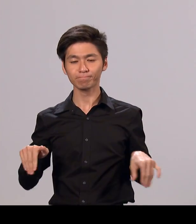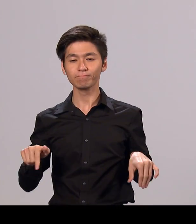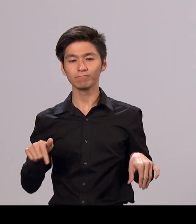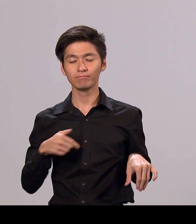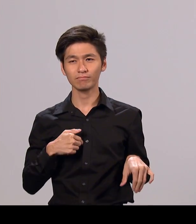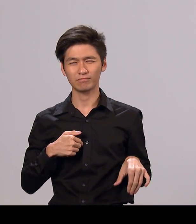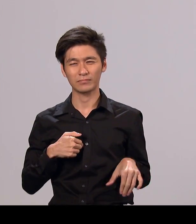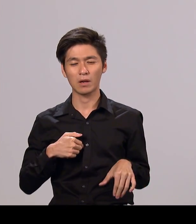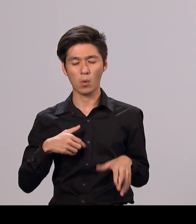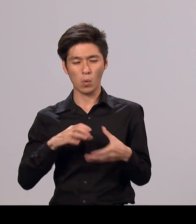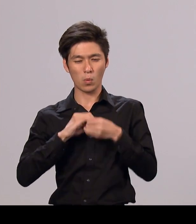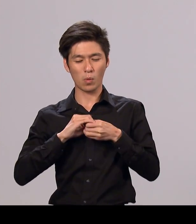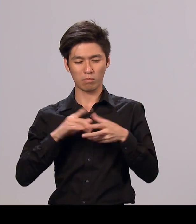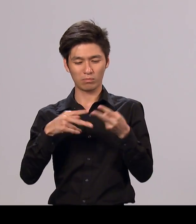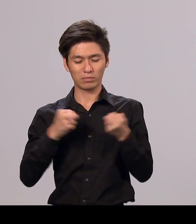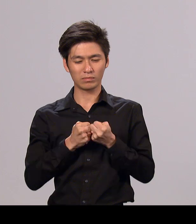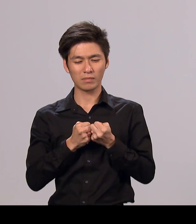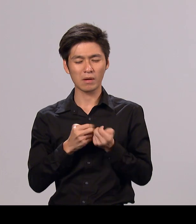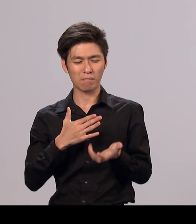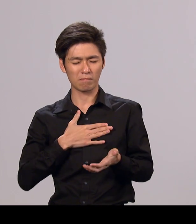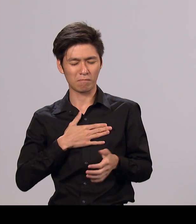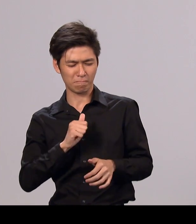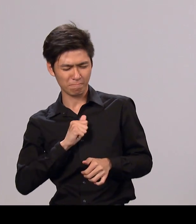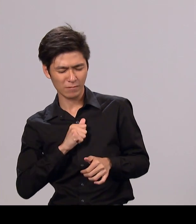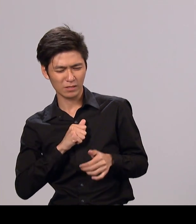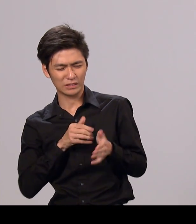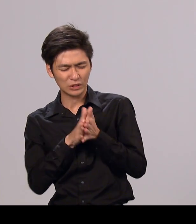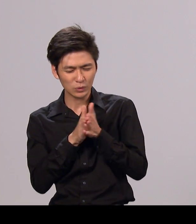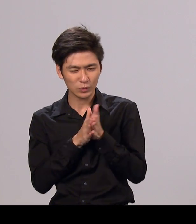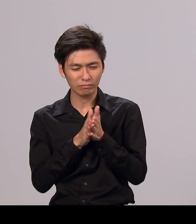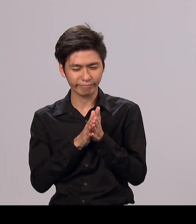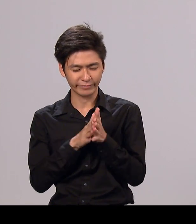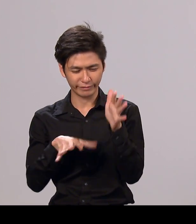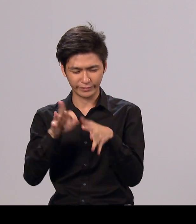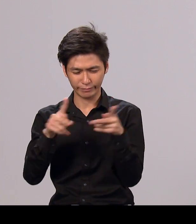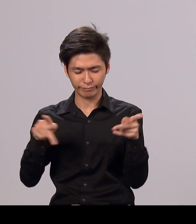what is in our interest, calculate it, choose the spot, stand firm, we cannot succumb to pressure.